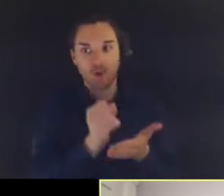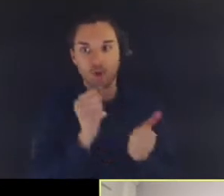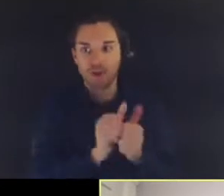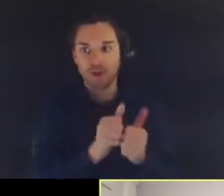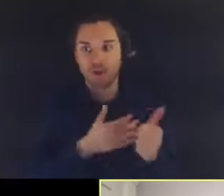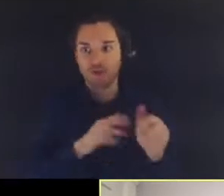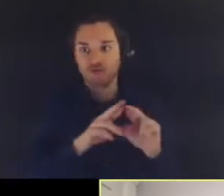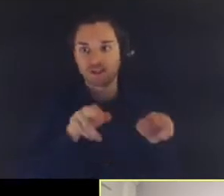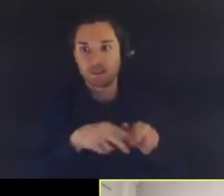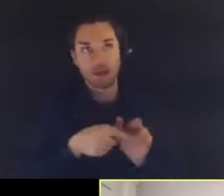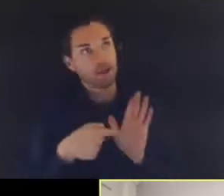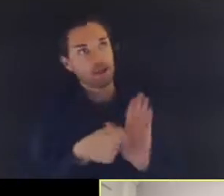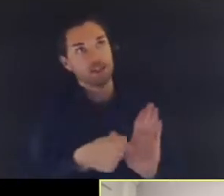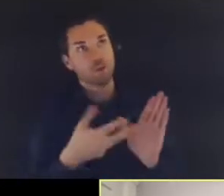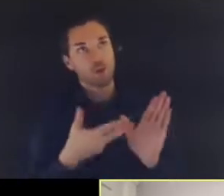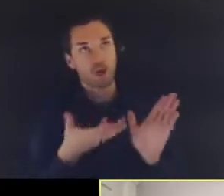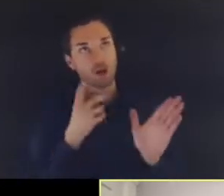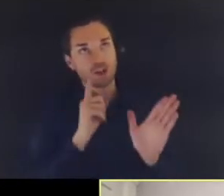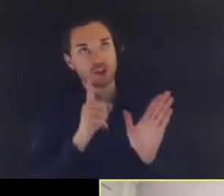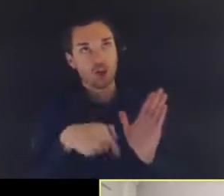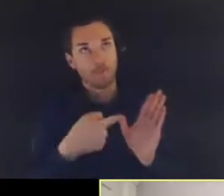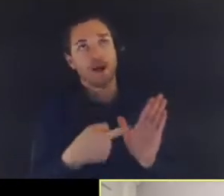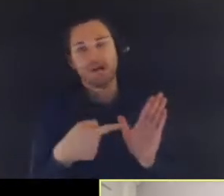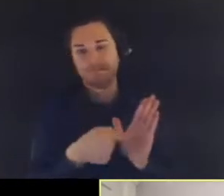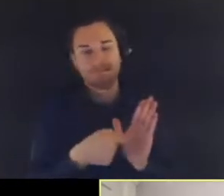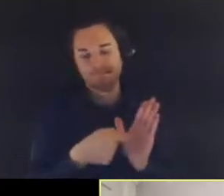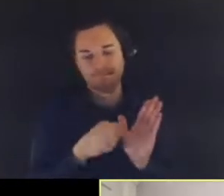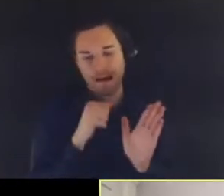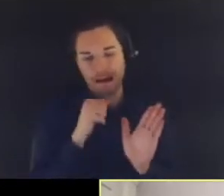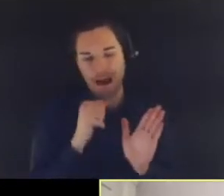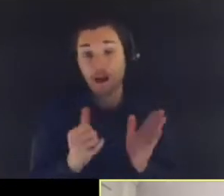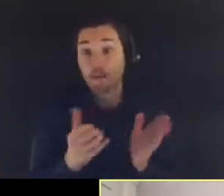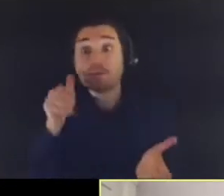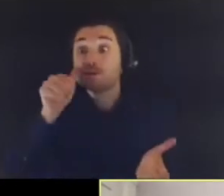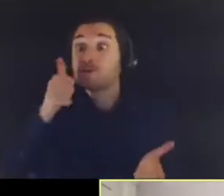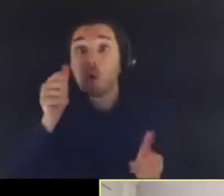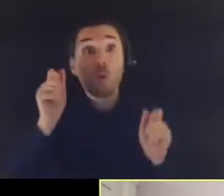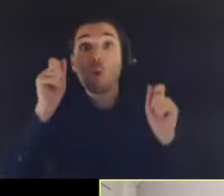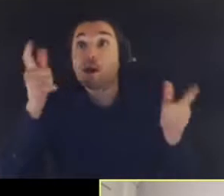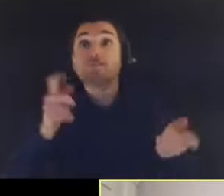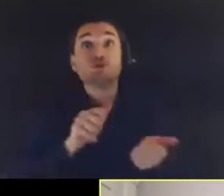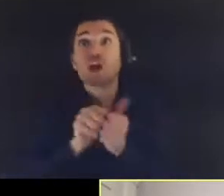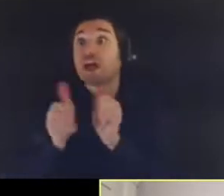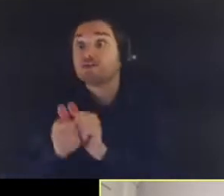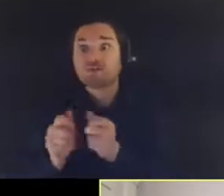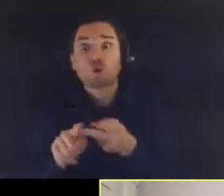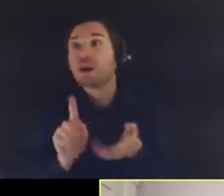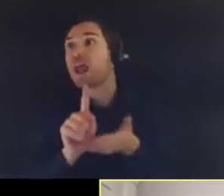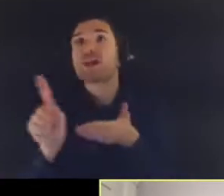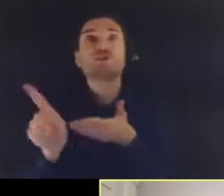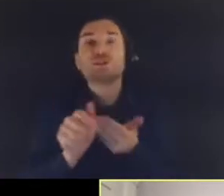might change tomorrow or in a week but right now that s been my path.